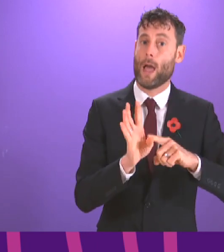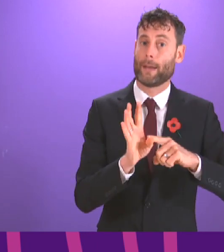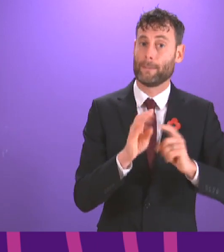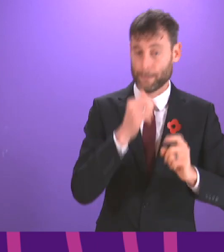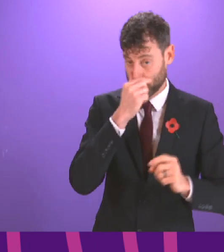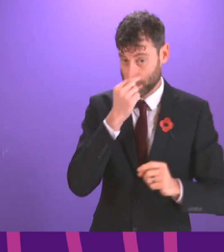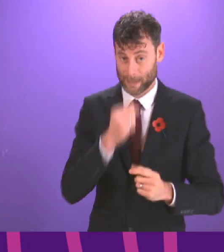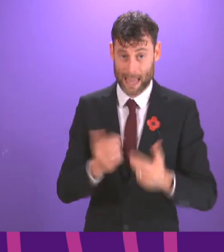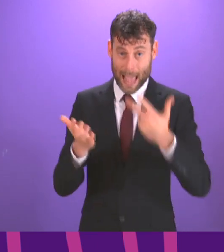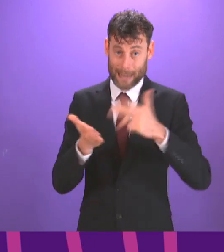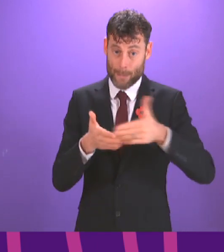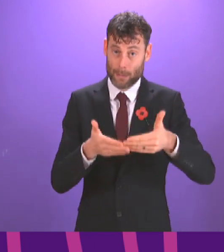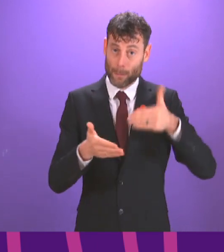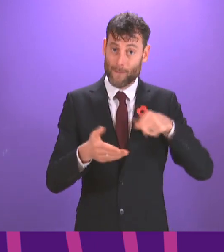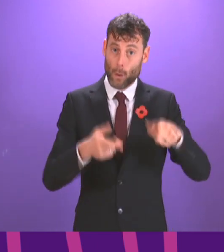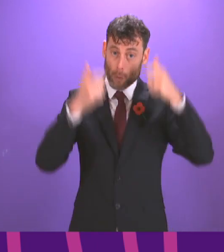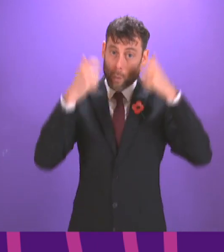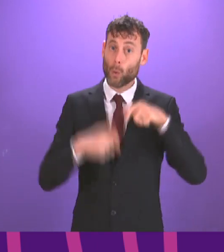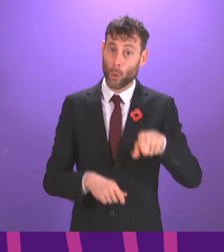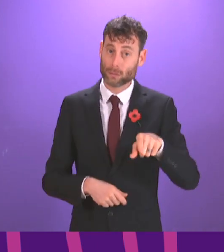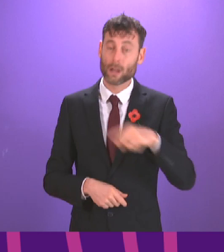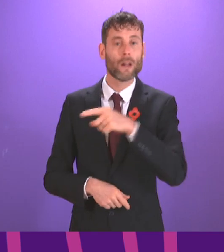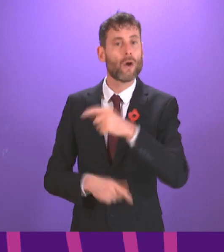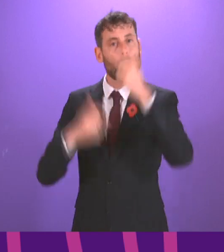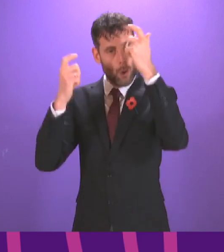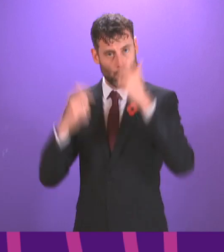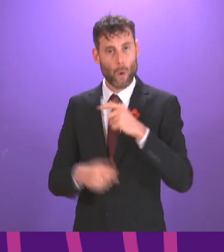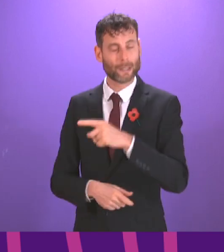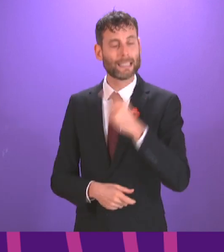before the hearing, at which the judge insisted that the former partner was innocent until